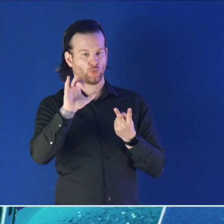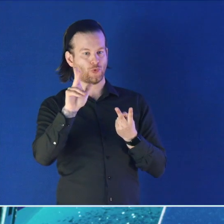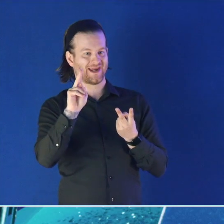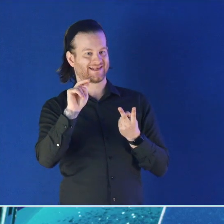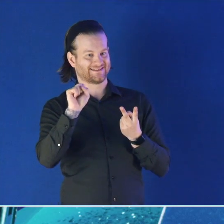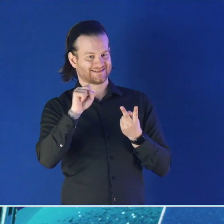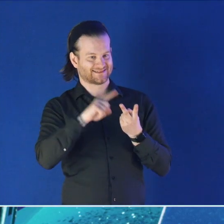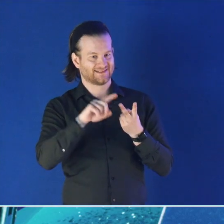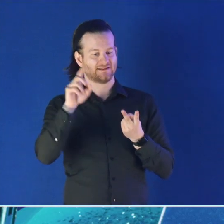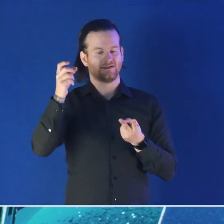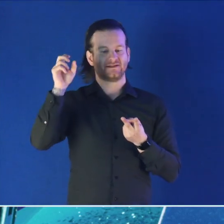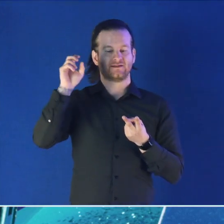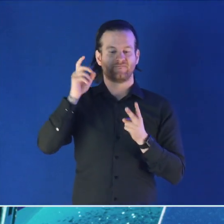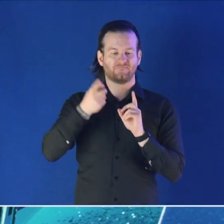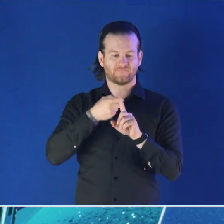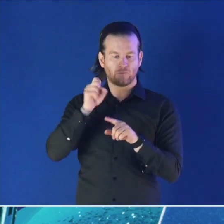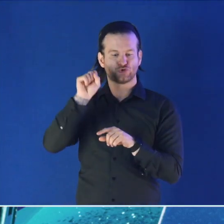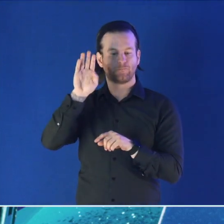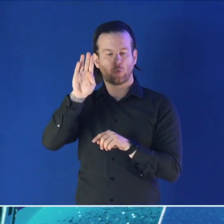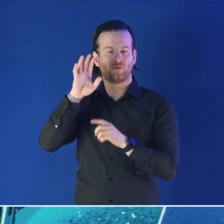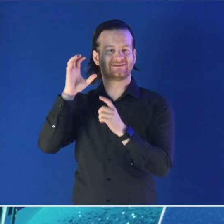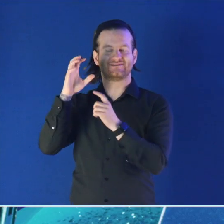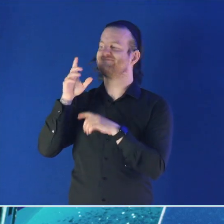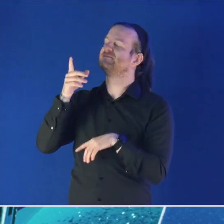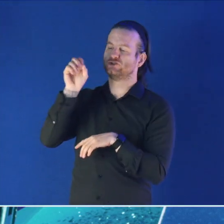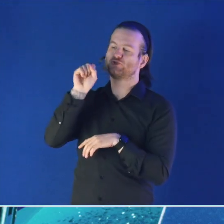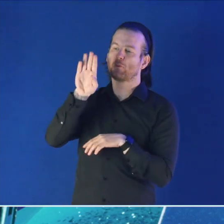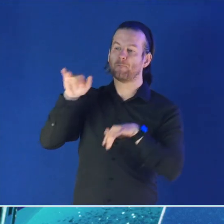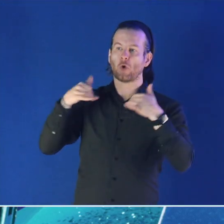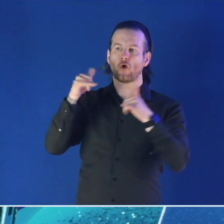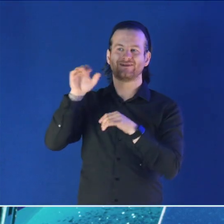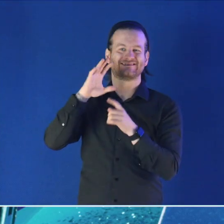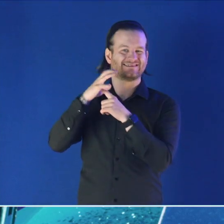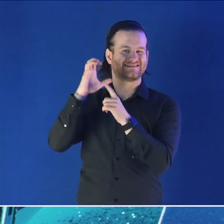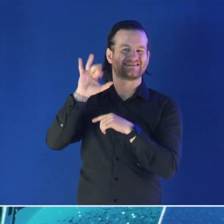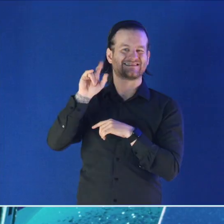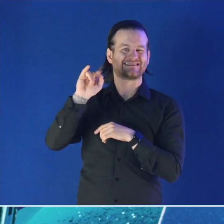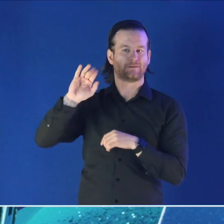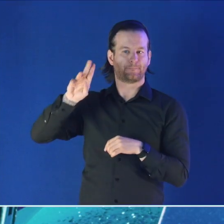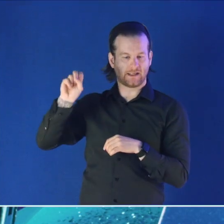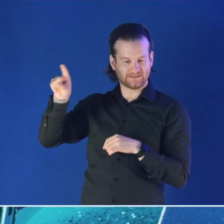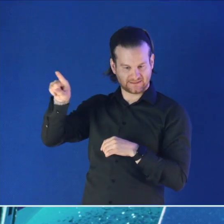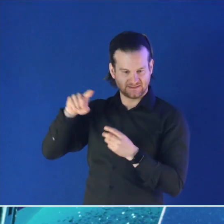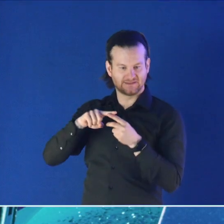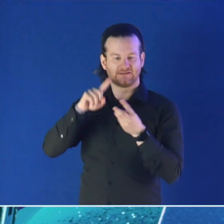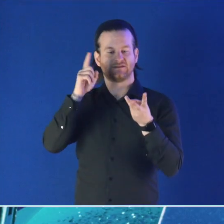And we have Jerred Mace from OneCourt. Thank you for joining us. Maybe we'll start with you, Peter.